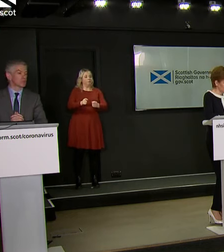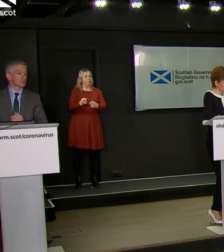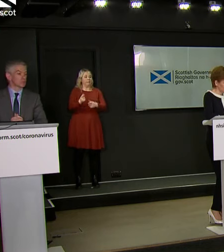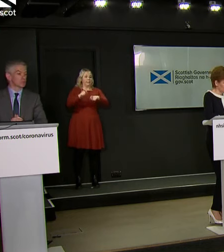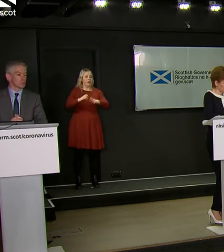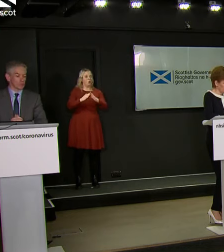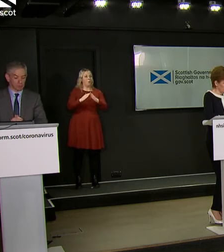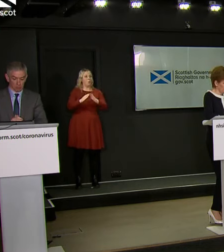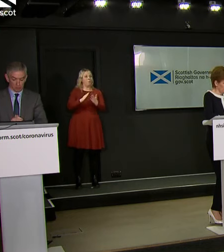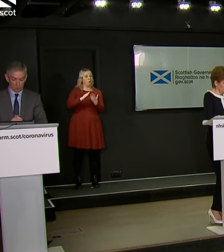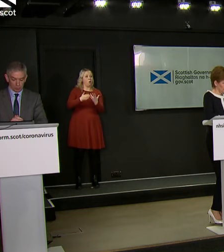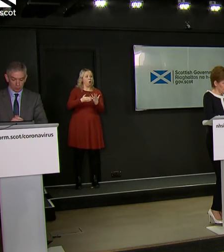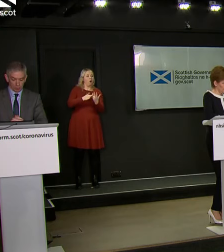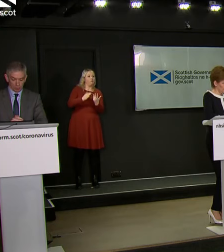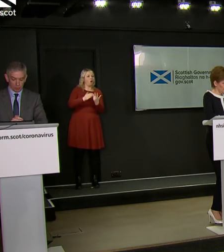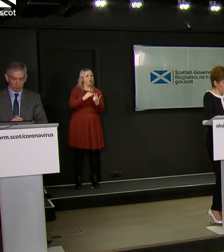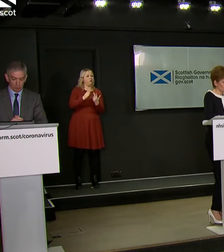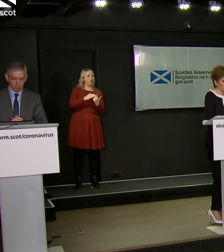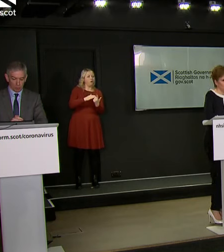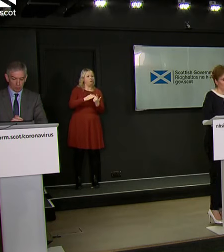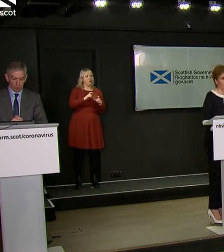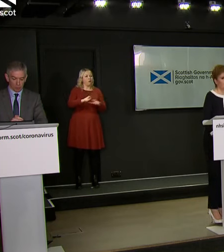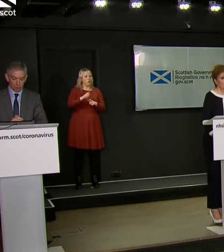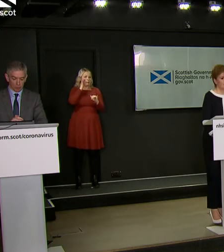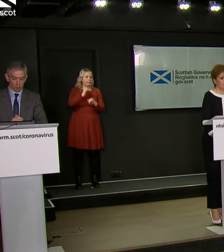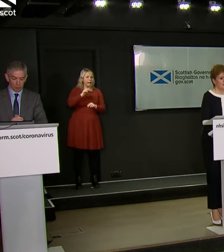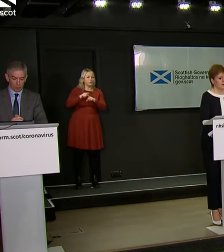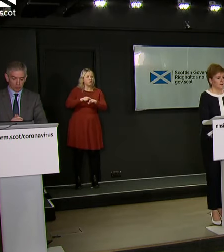isolate policy. Is that something you're considering, that the Scottish islands would be pioneering